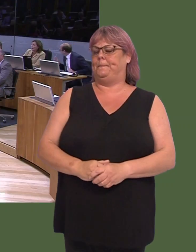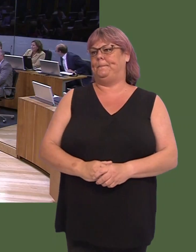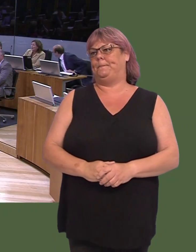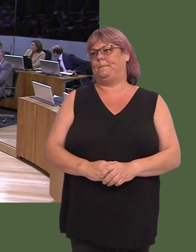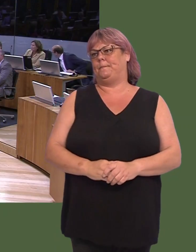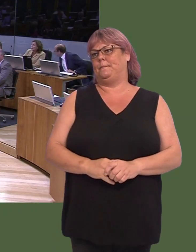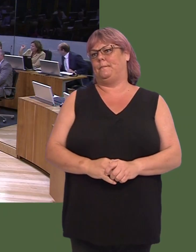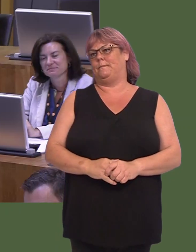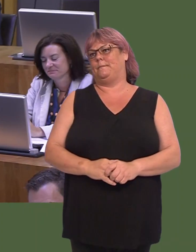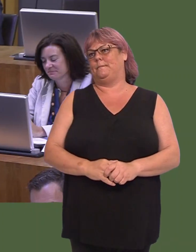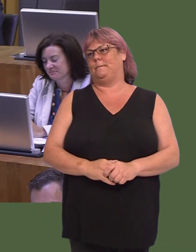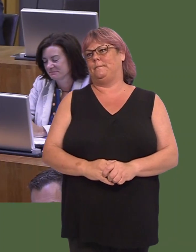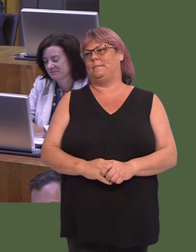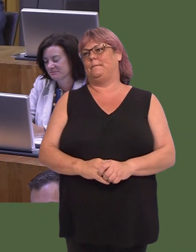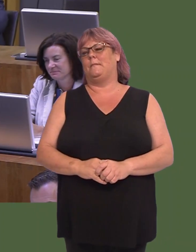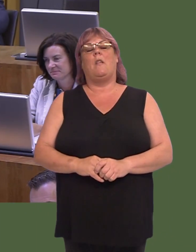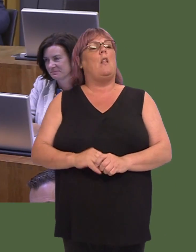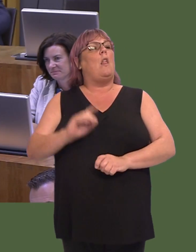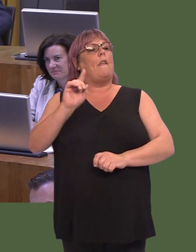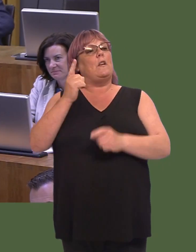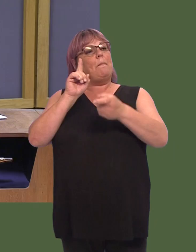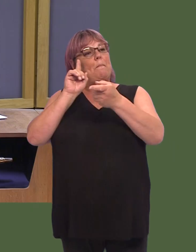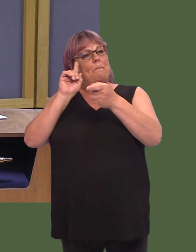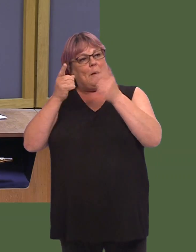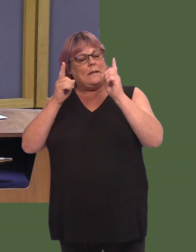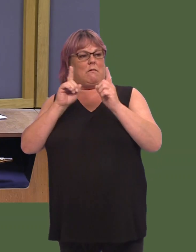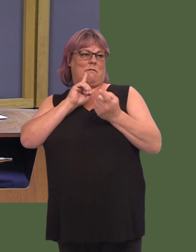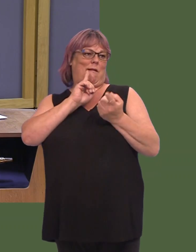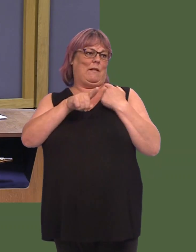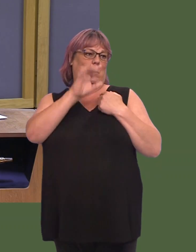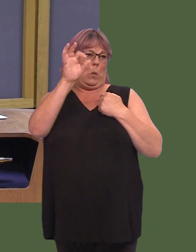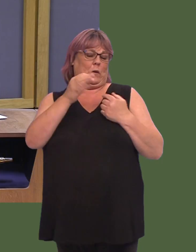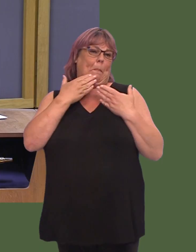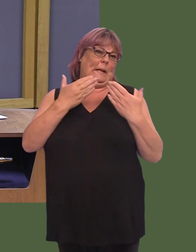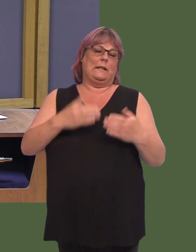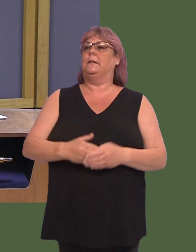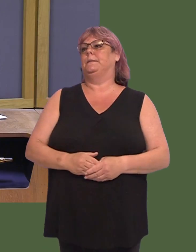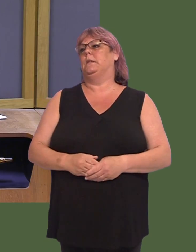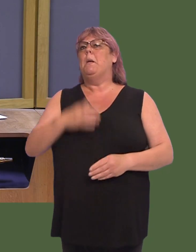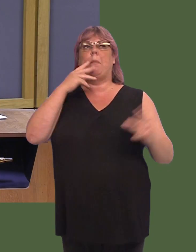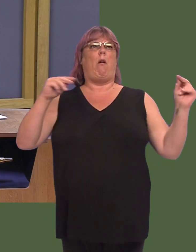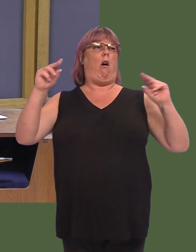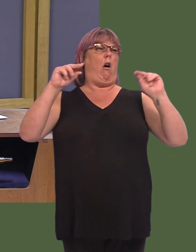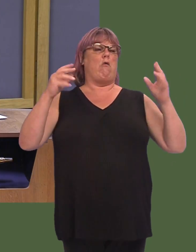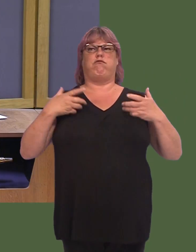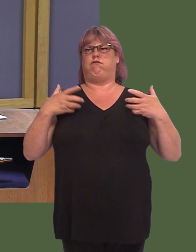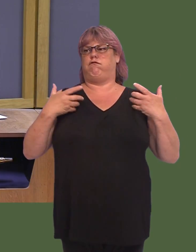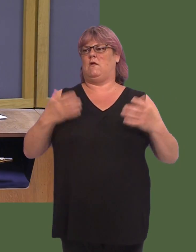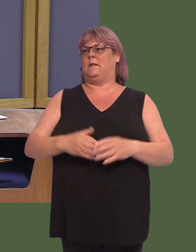Y Llywydd / The Llywydd: The First Minister is answering the question, please. [Interruption.]